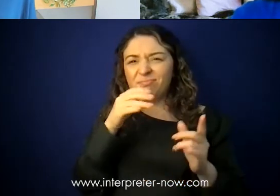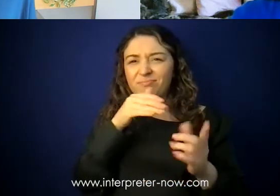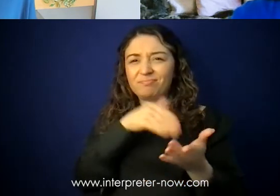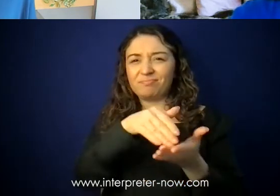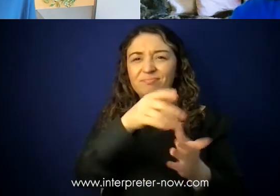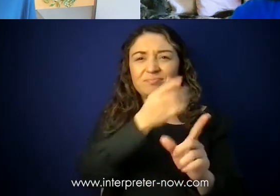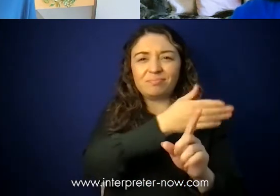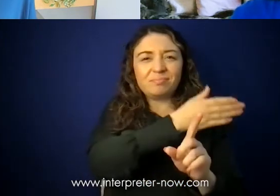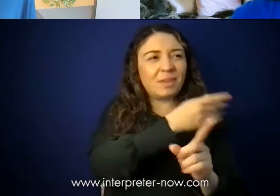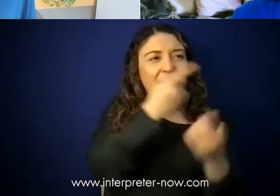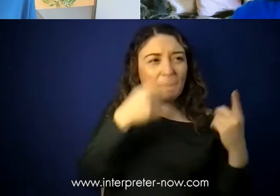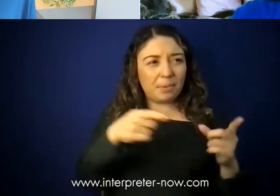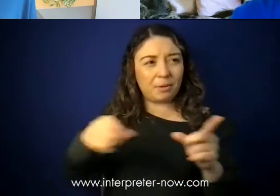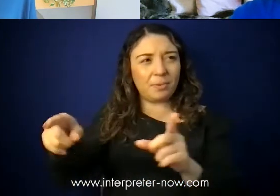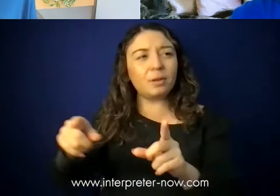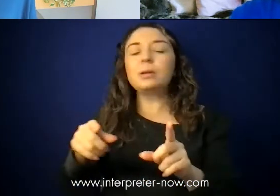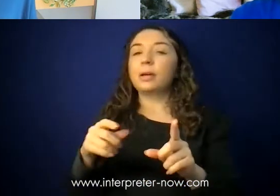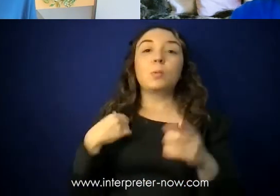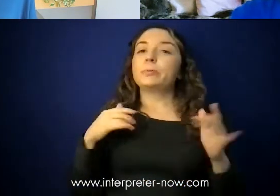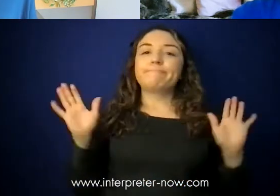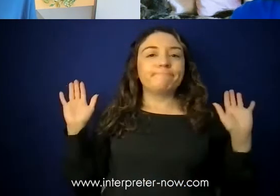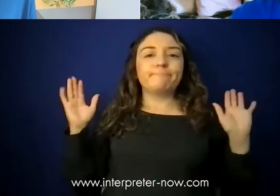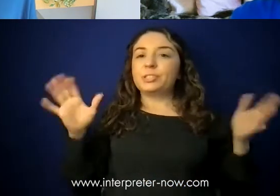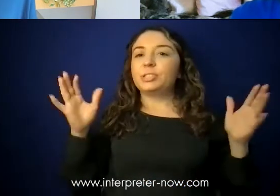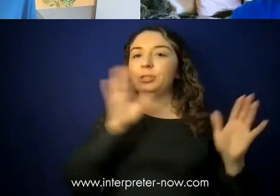we might have a tendency to just see them that way and then label them that way.